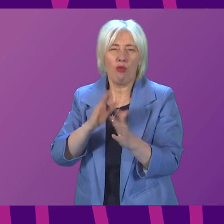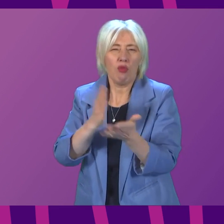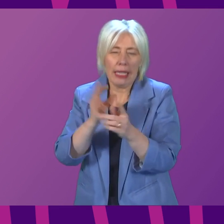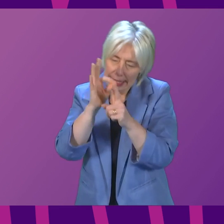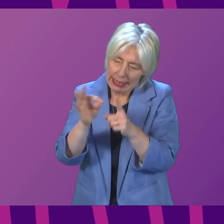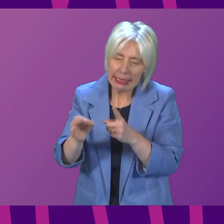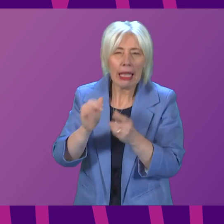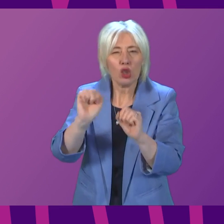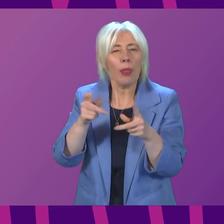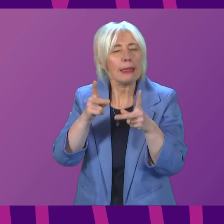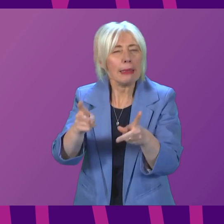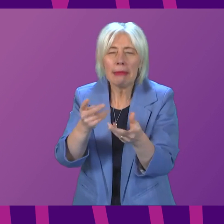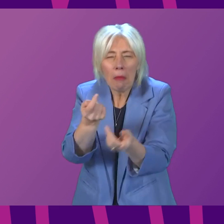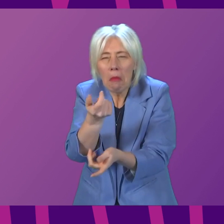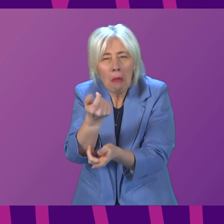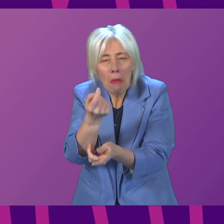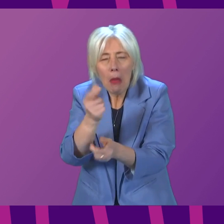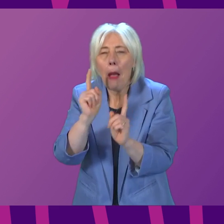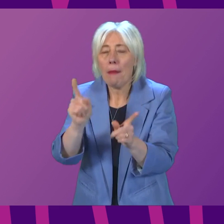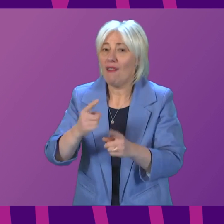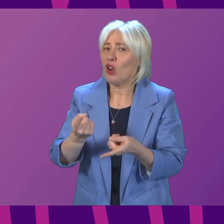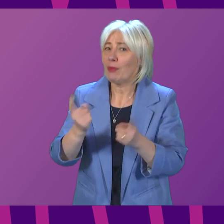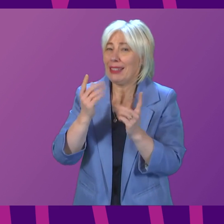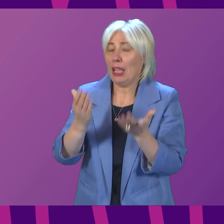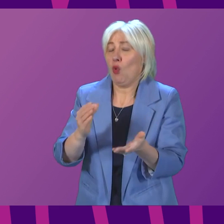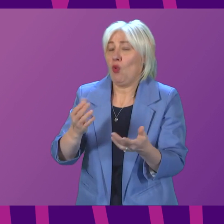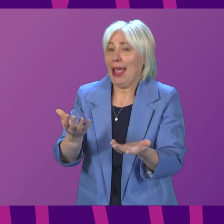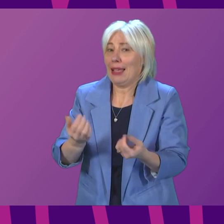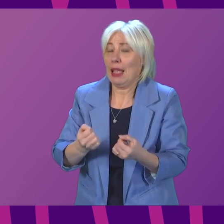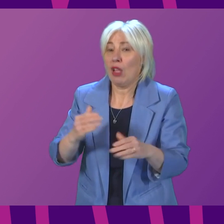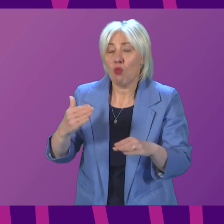Will the First Minister now accept that a practical and effective UK-wide system that